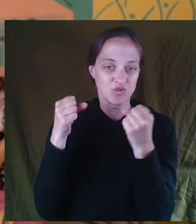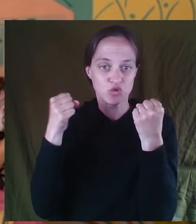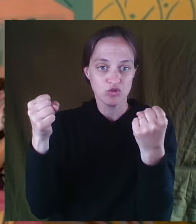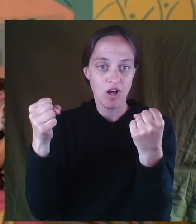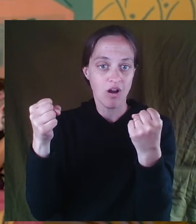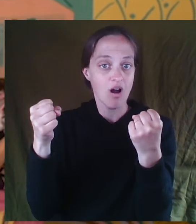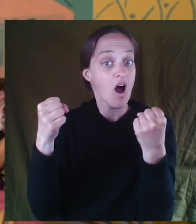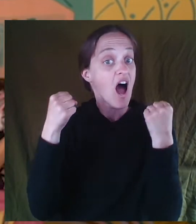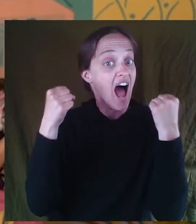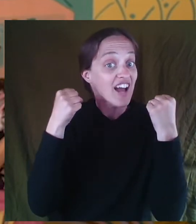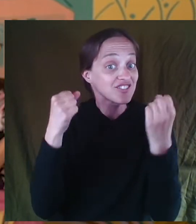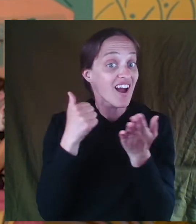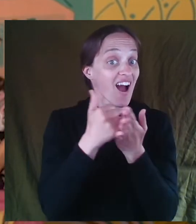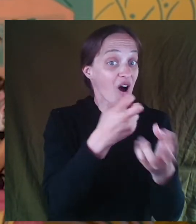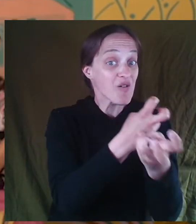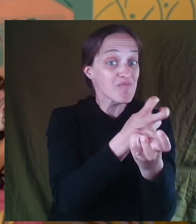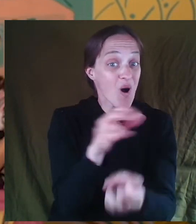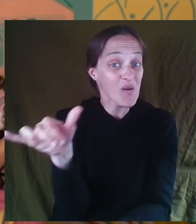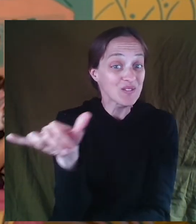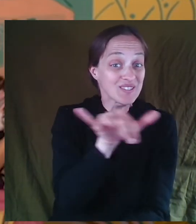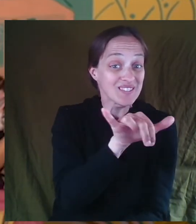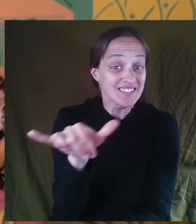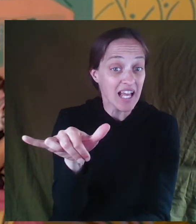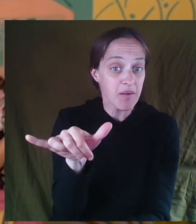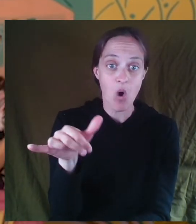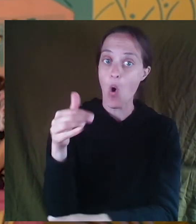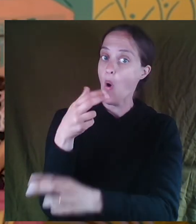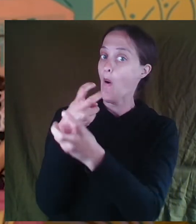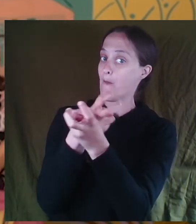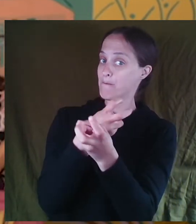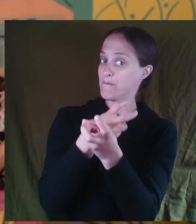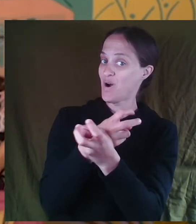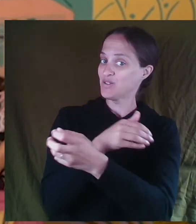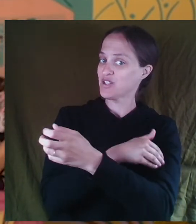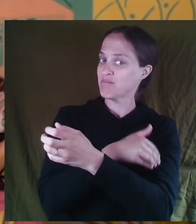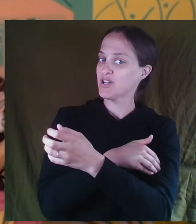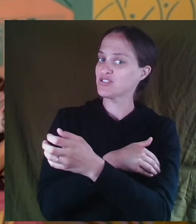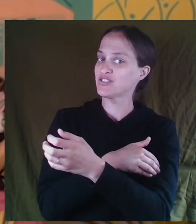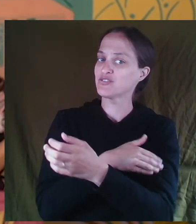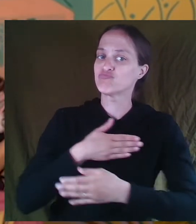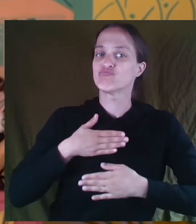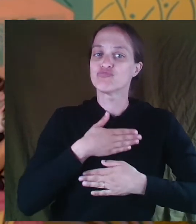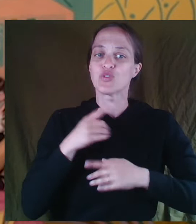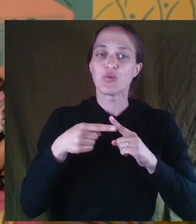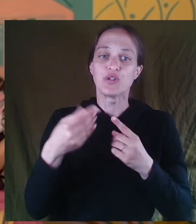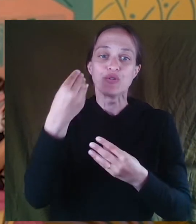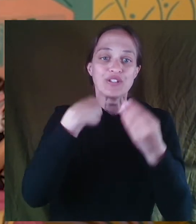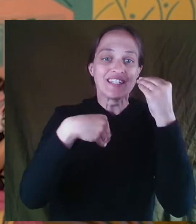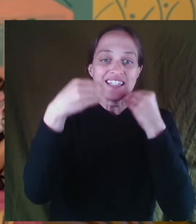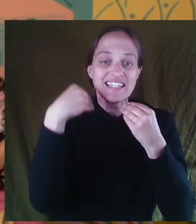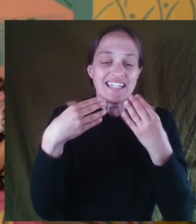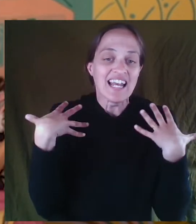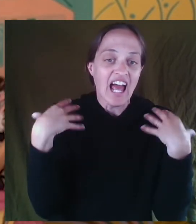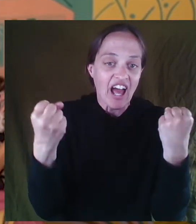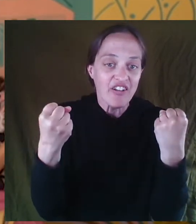Exercise is good for bones, too. Bones and muscles also like it when you eat right and drink lots of water.